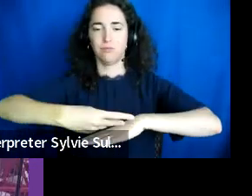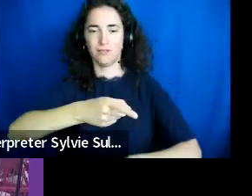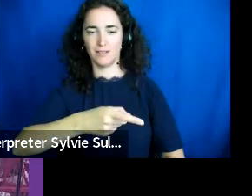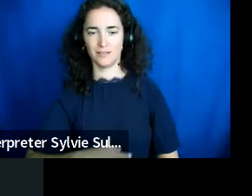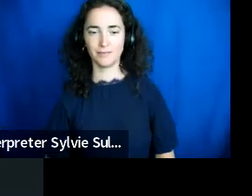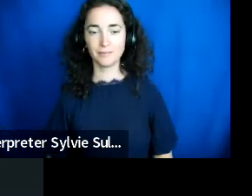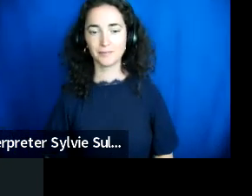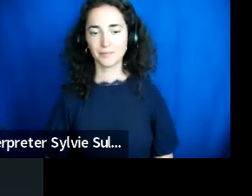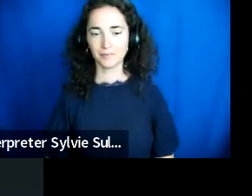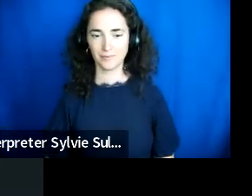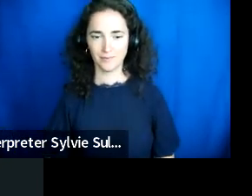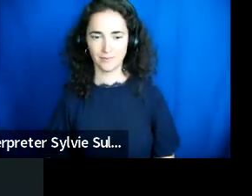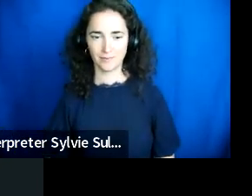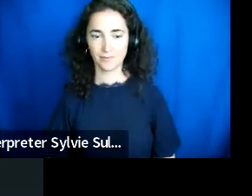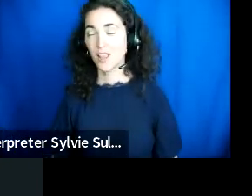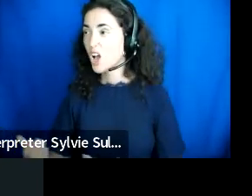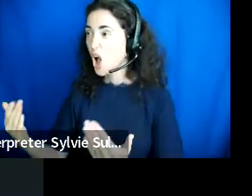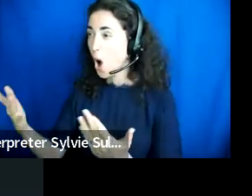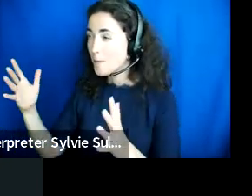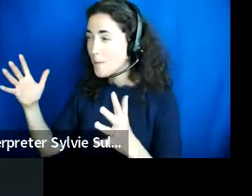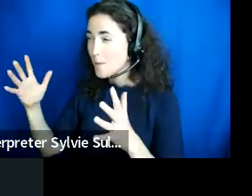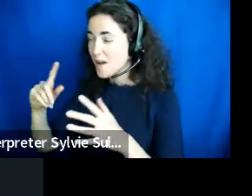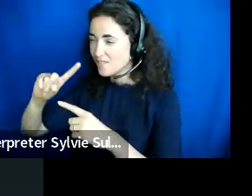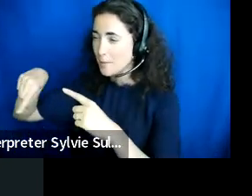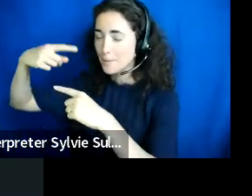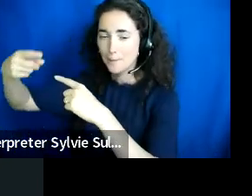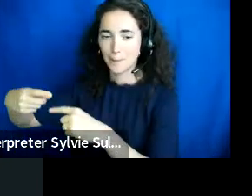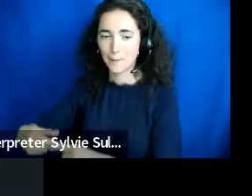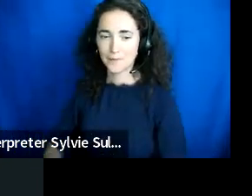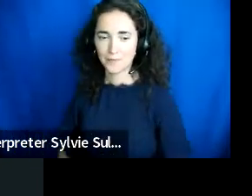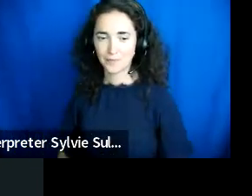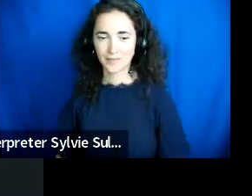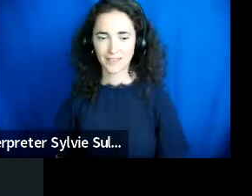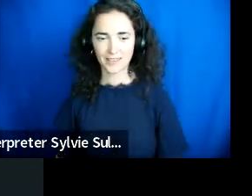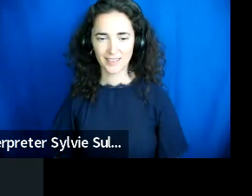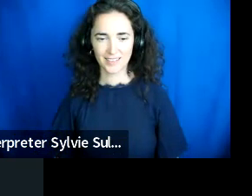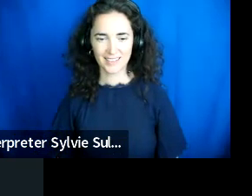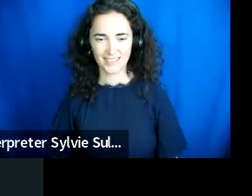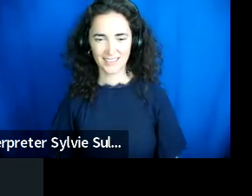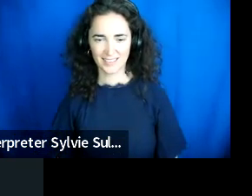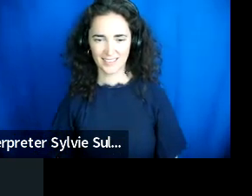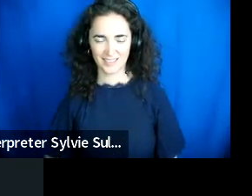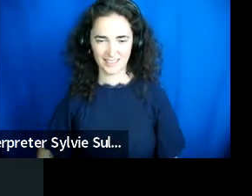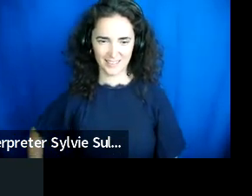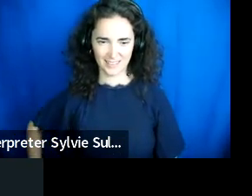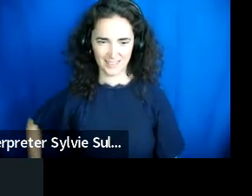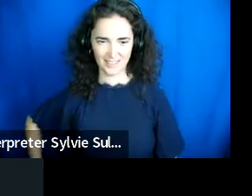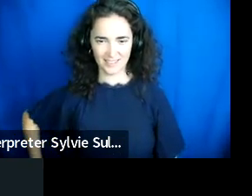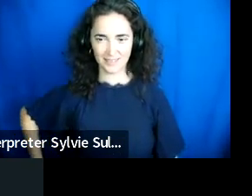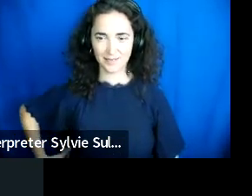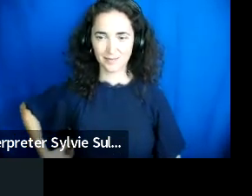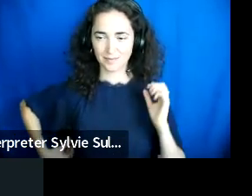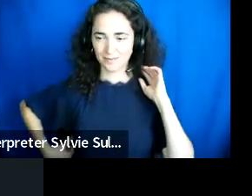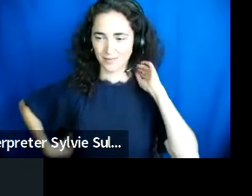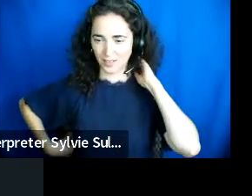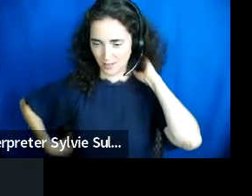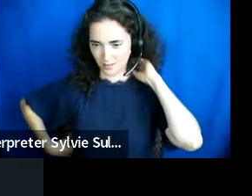Do it, do it, flip it all right. Now let me be quiet into it.